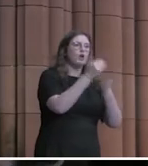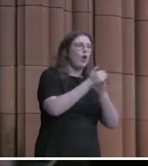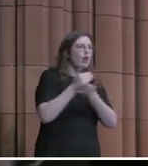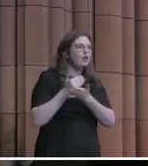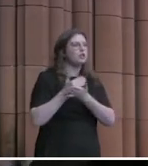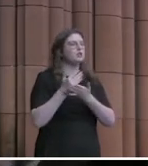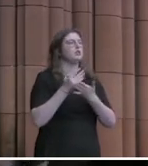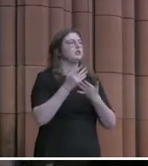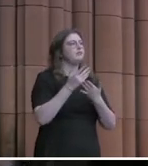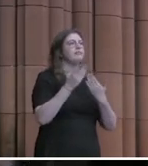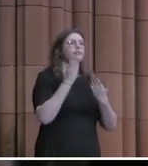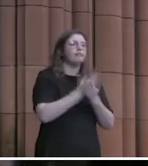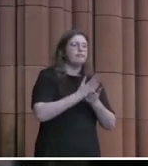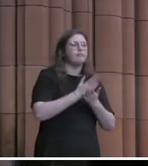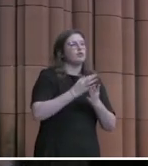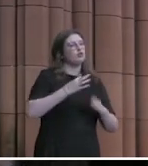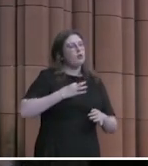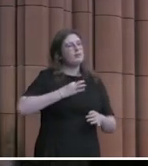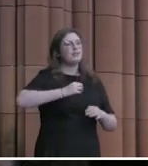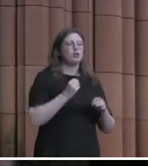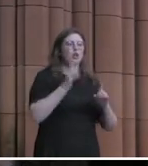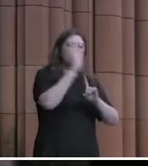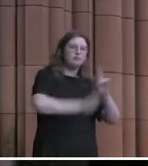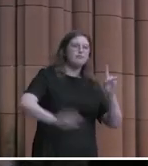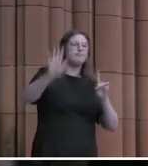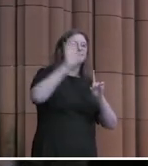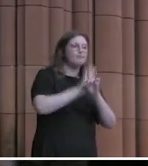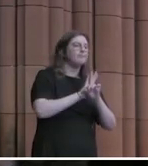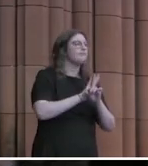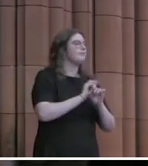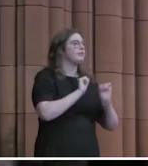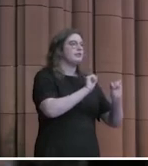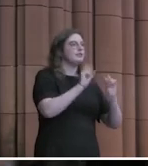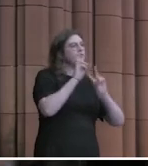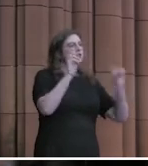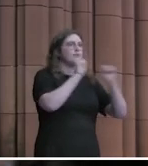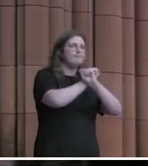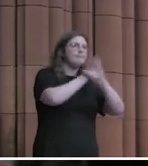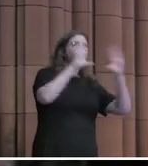of Scottish society as a whole. His vision of a more modern and representative institution